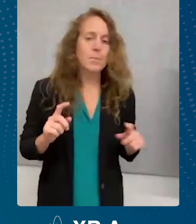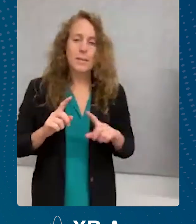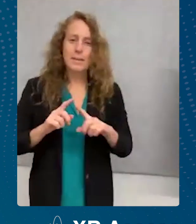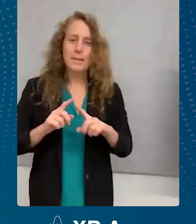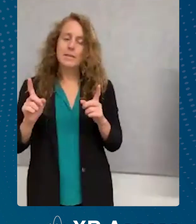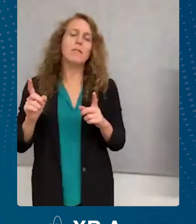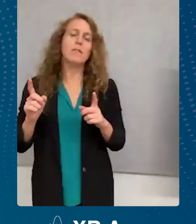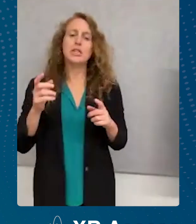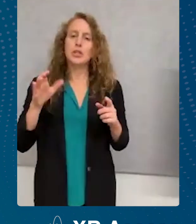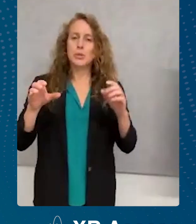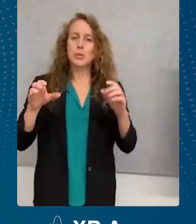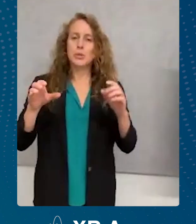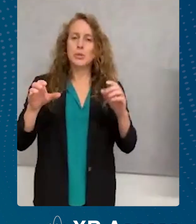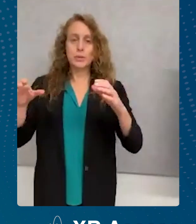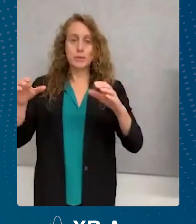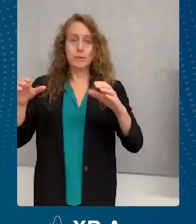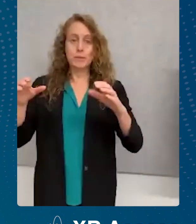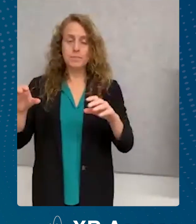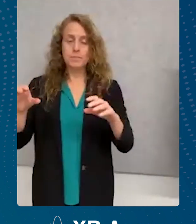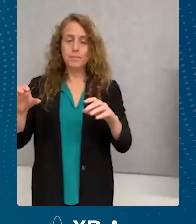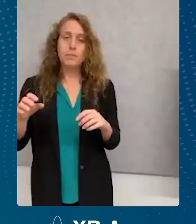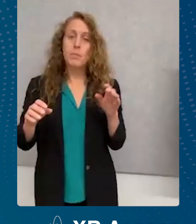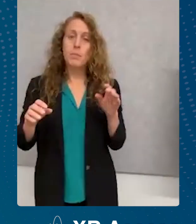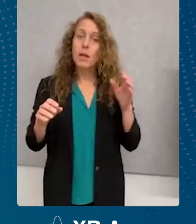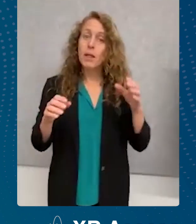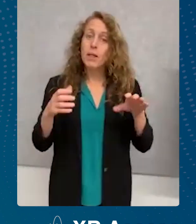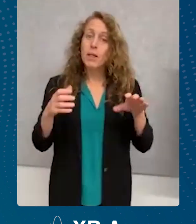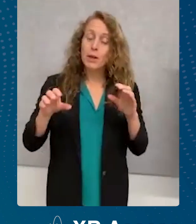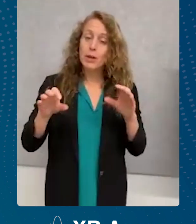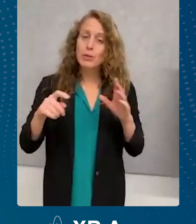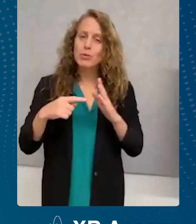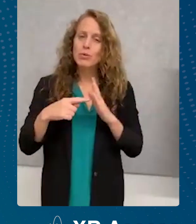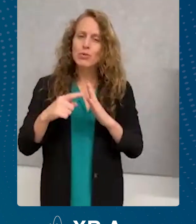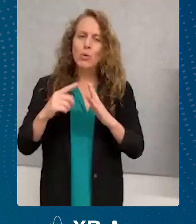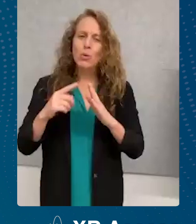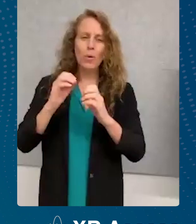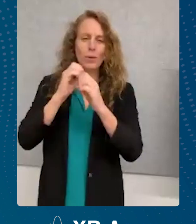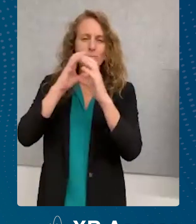of a barrier in a room.